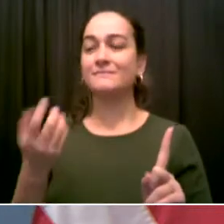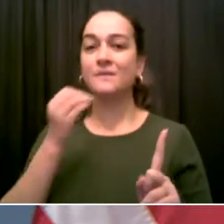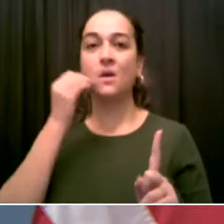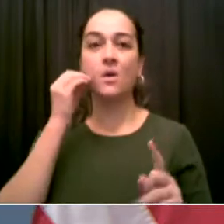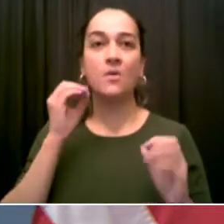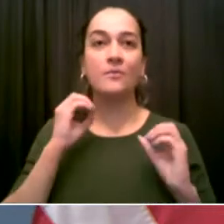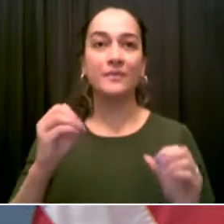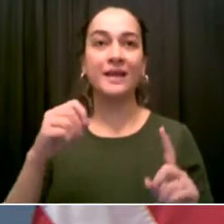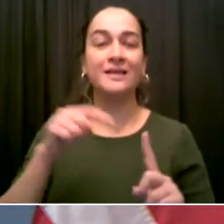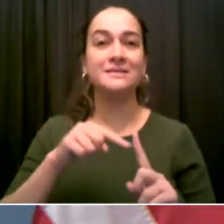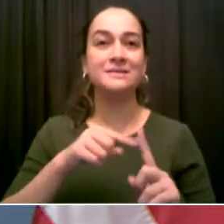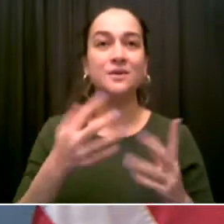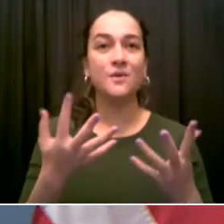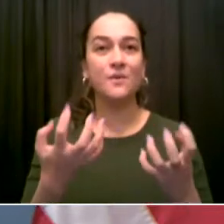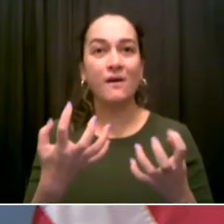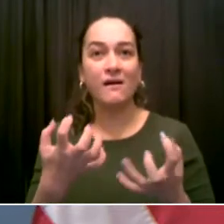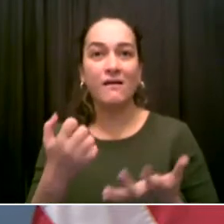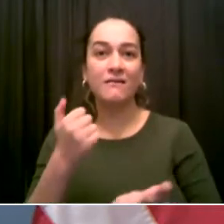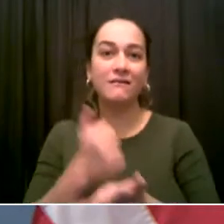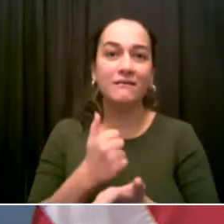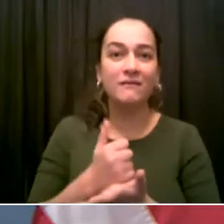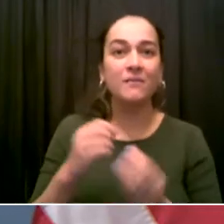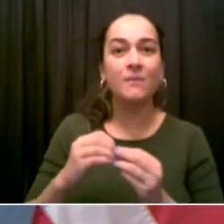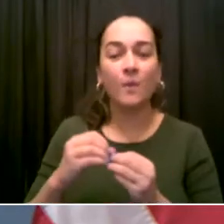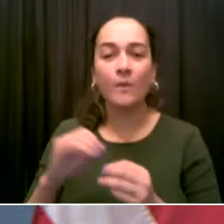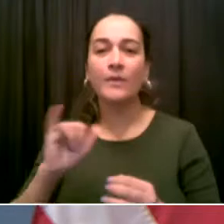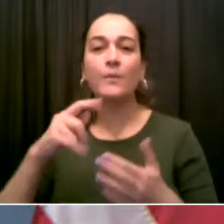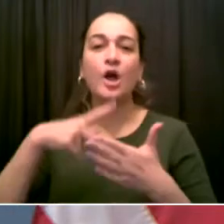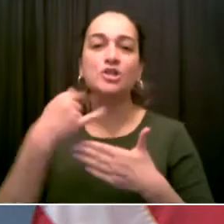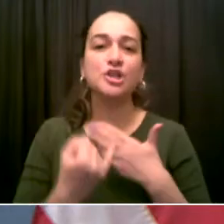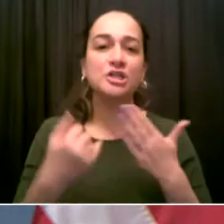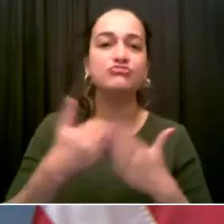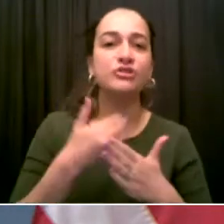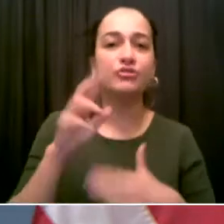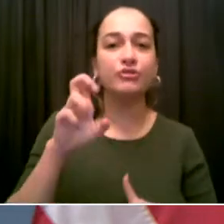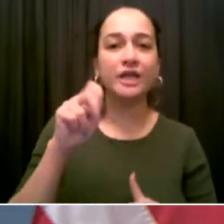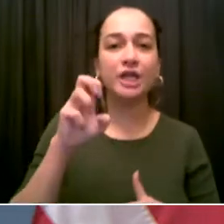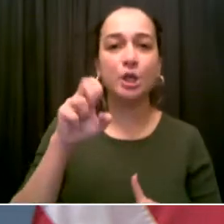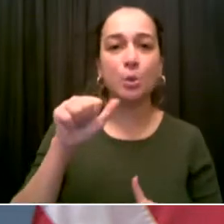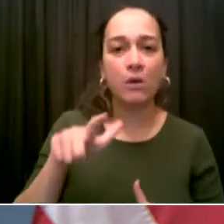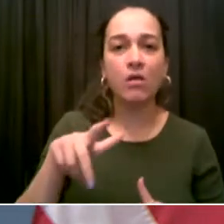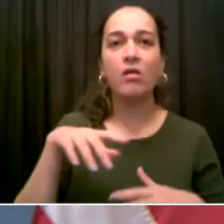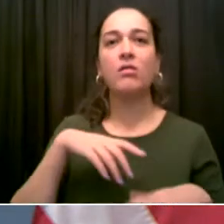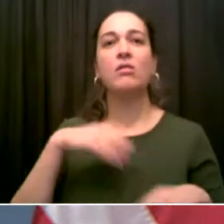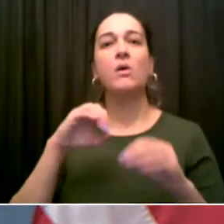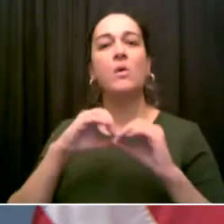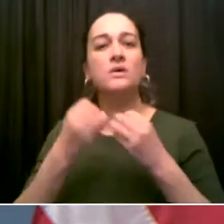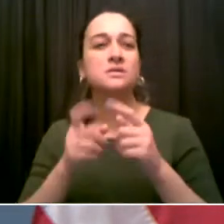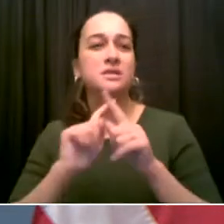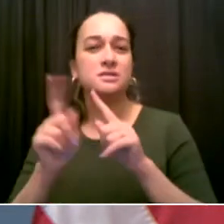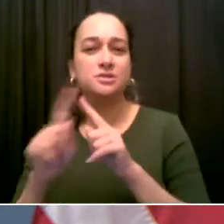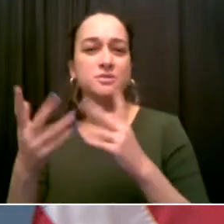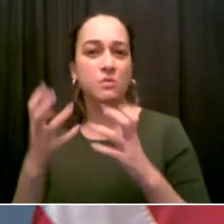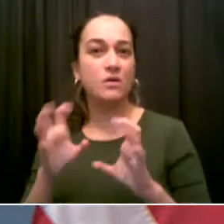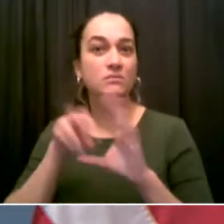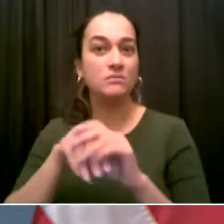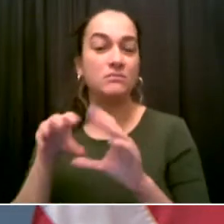CARE FOR THE HEOMLESS. THERE